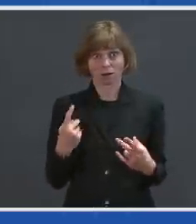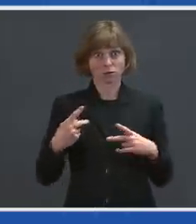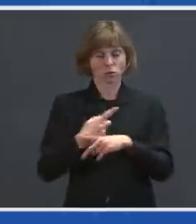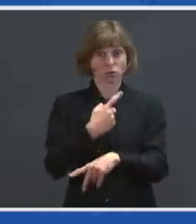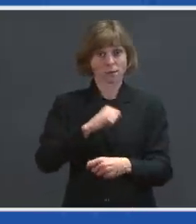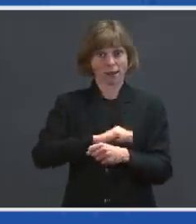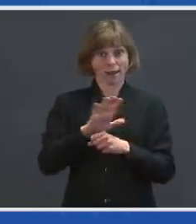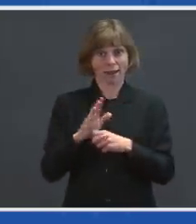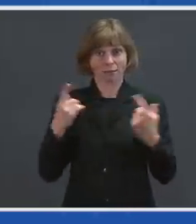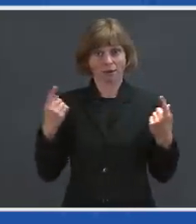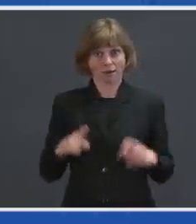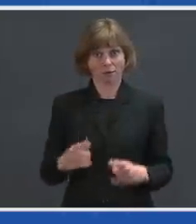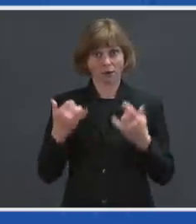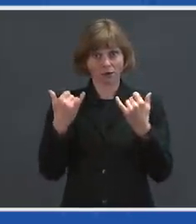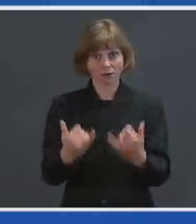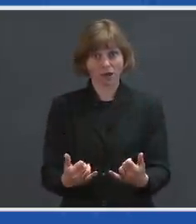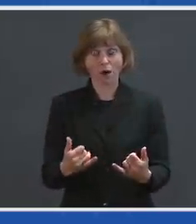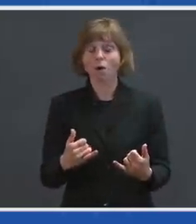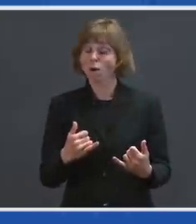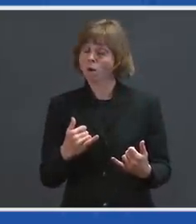that has taken the lives -- well, as of yesterday --